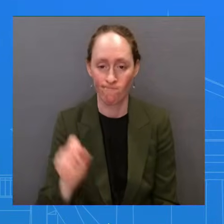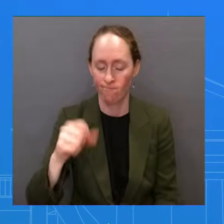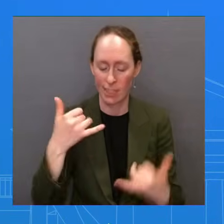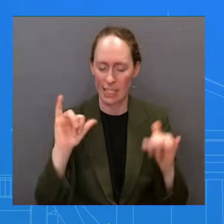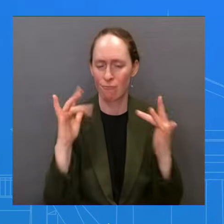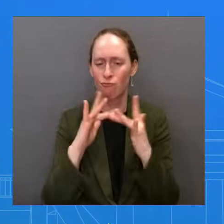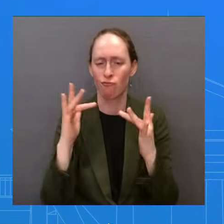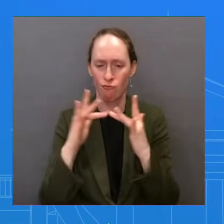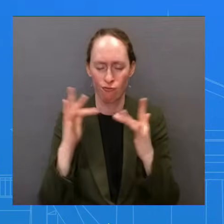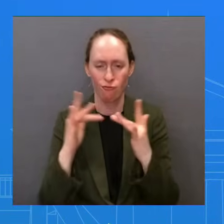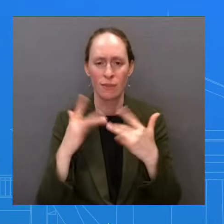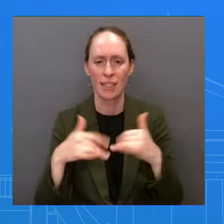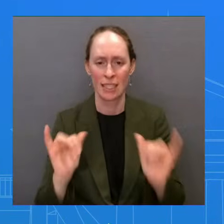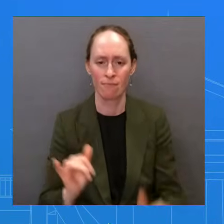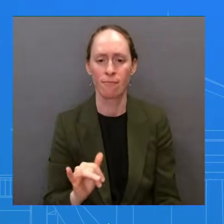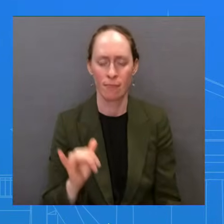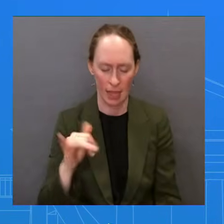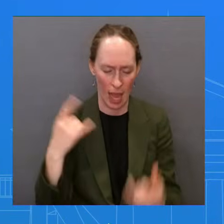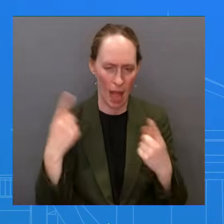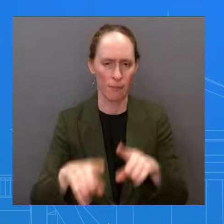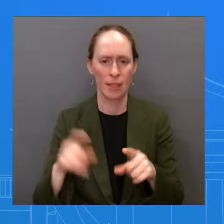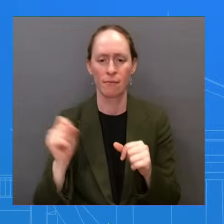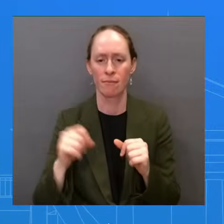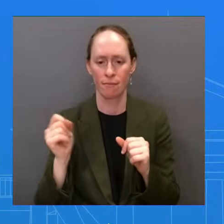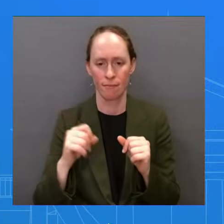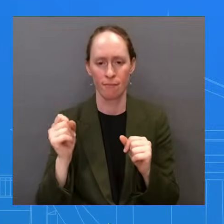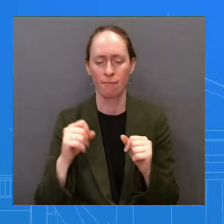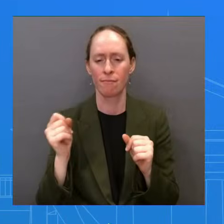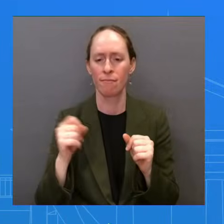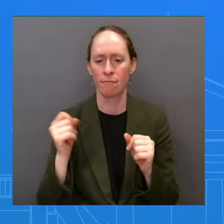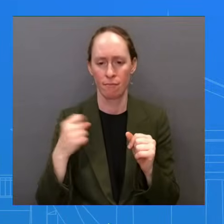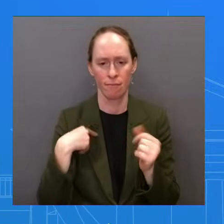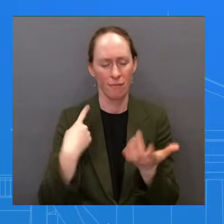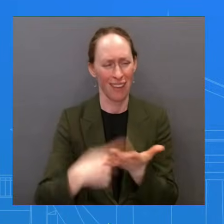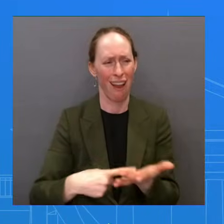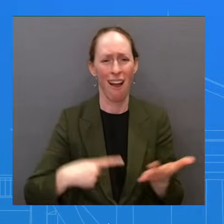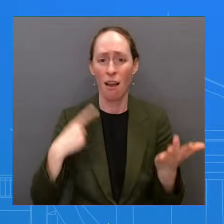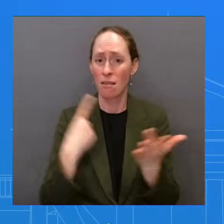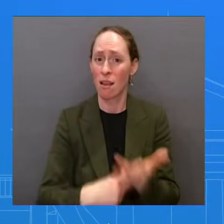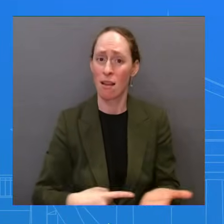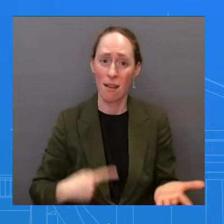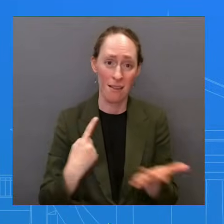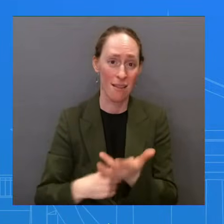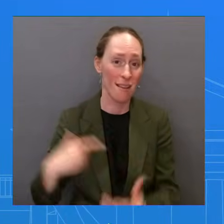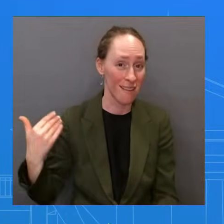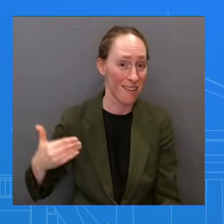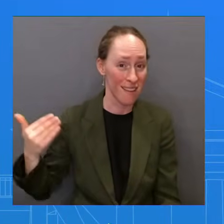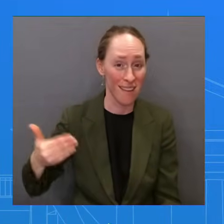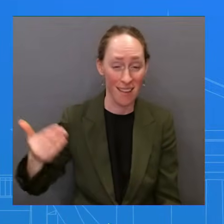and I've talked about it multiple times whether -- whichever mayor is asking for assistance from the federal government. The Press: Okay.